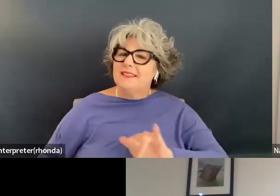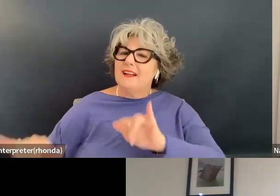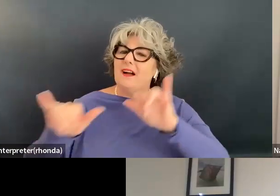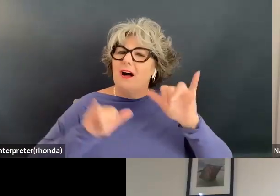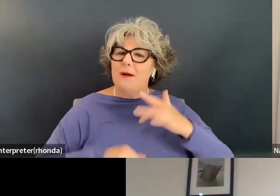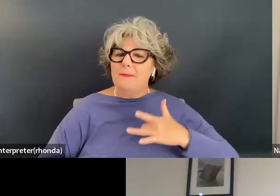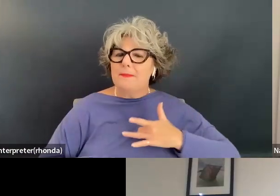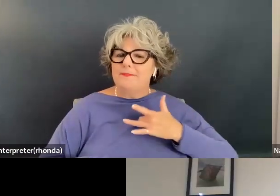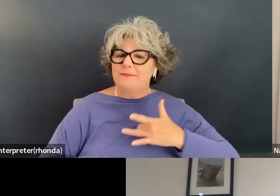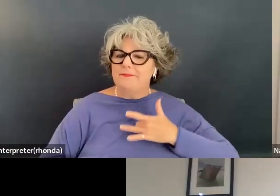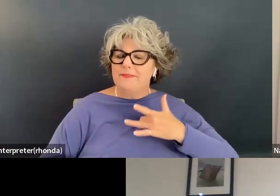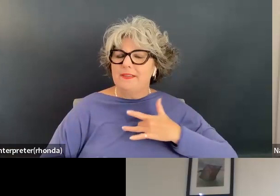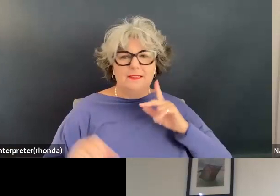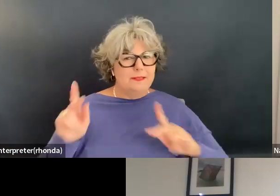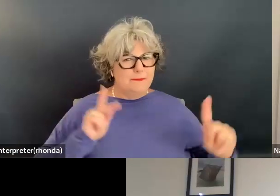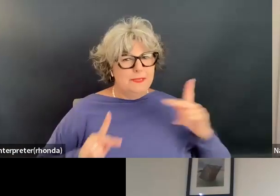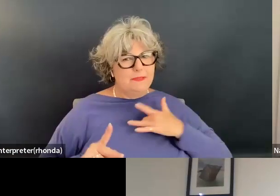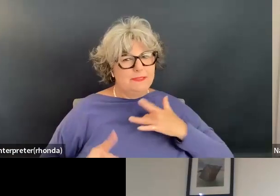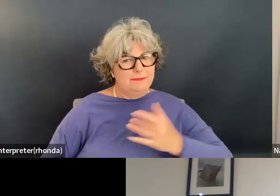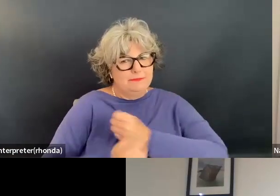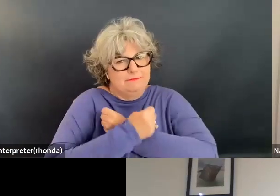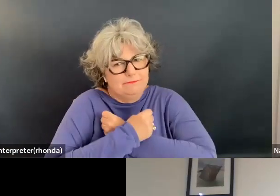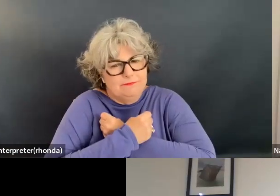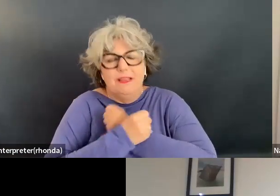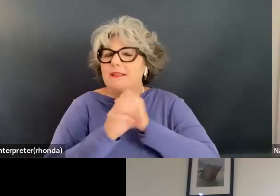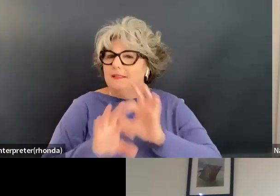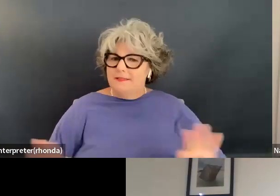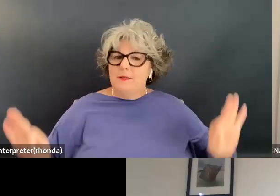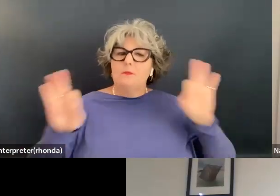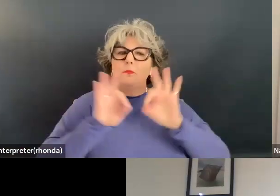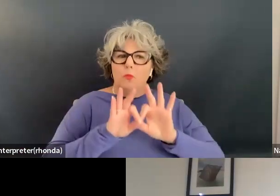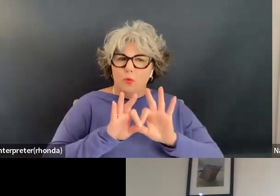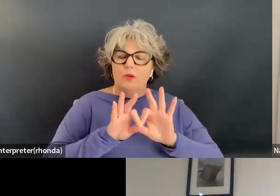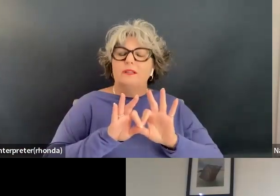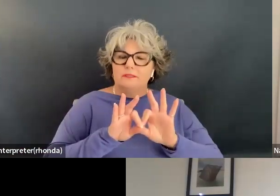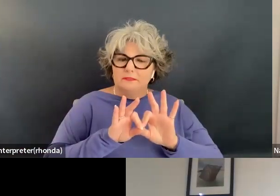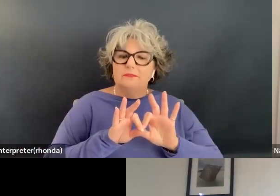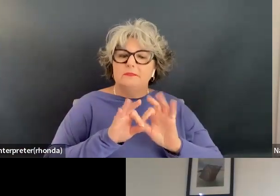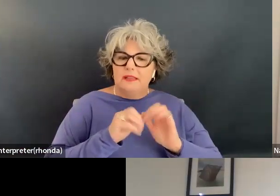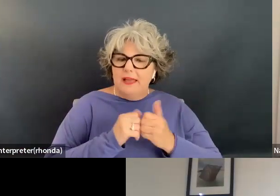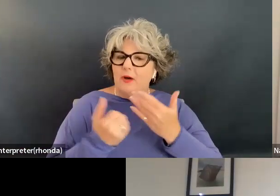amongst like the human beings. And it's so important how we support them